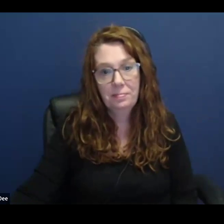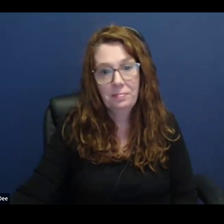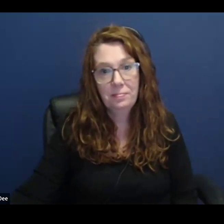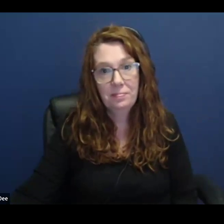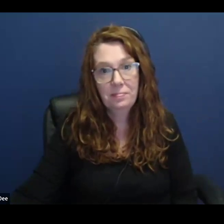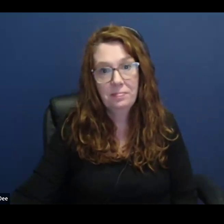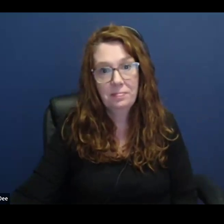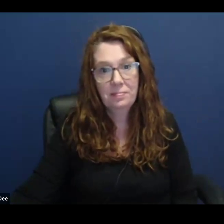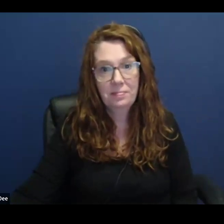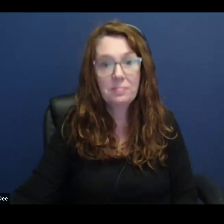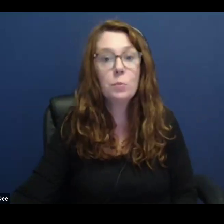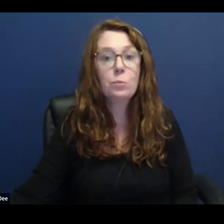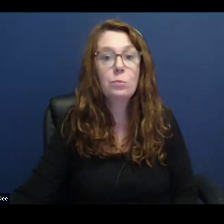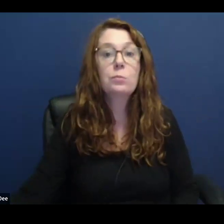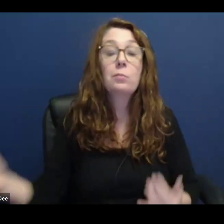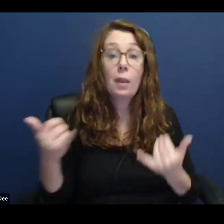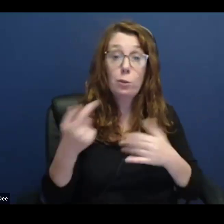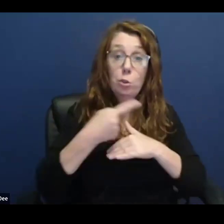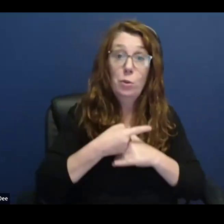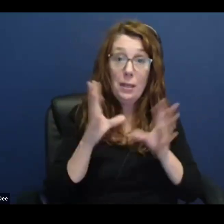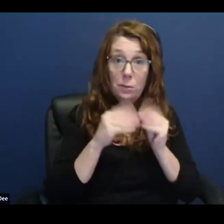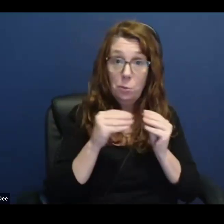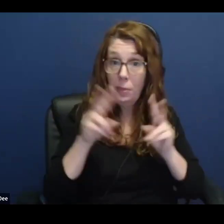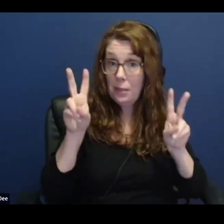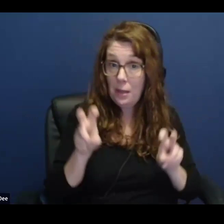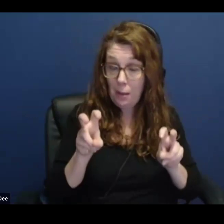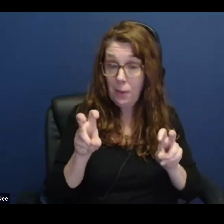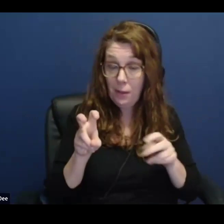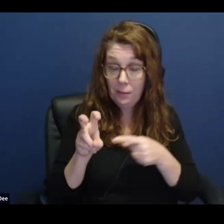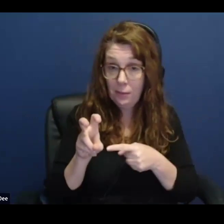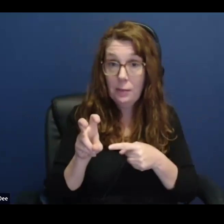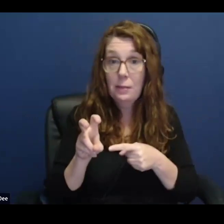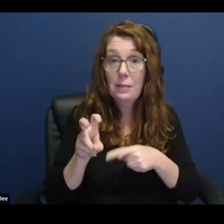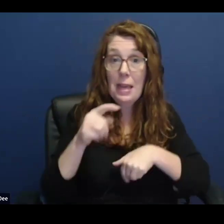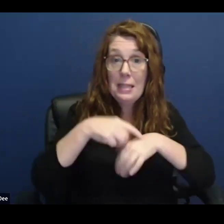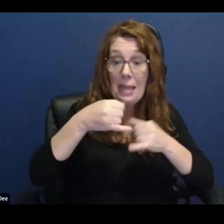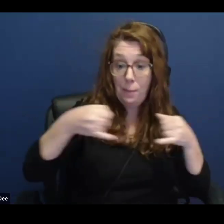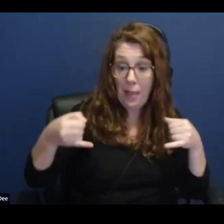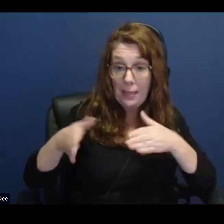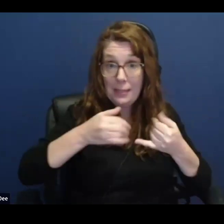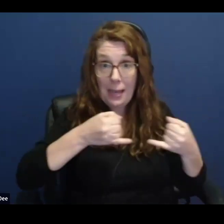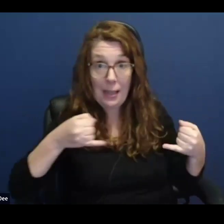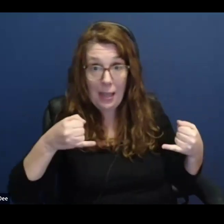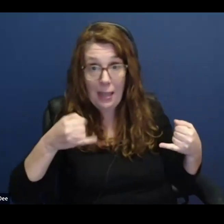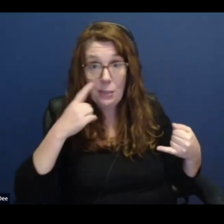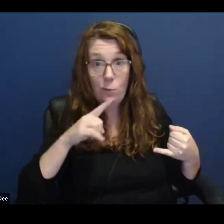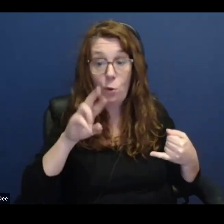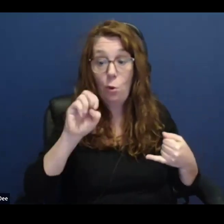Okay. So for today's webinar the topic is timelines and deadlines for repatriation